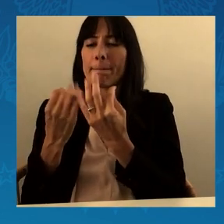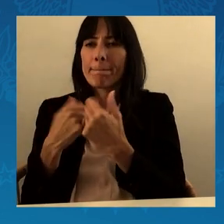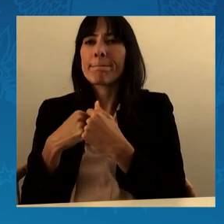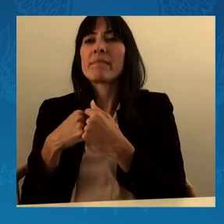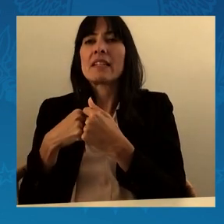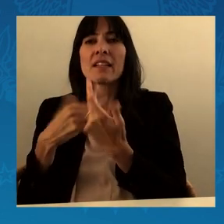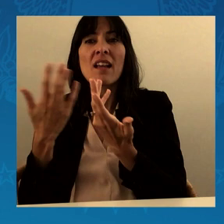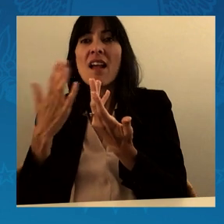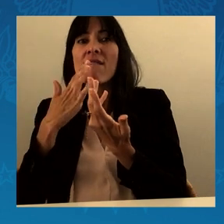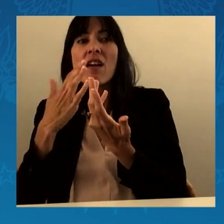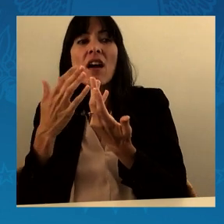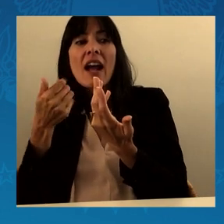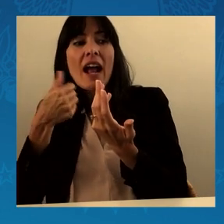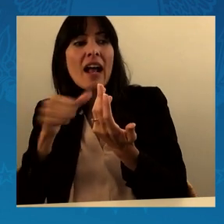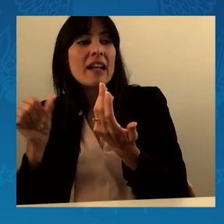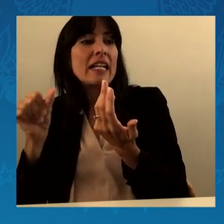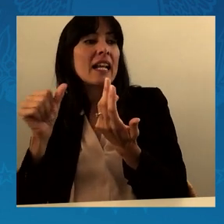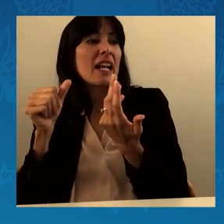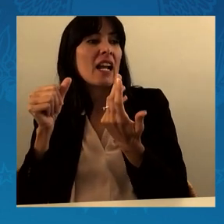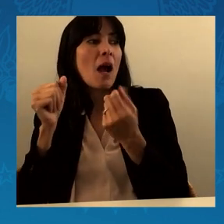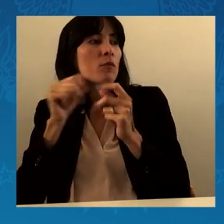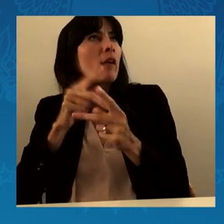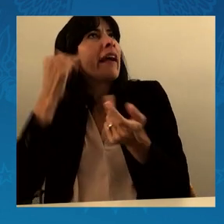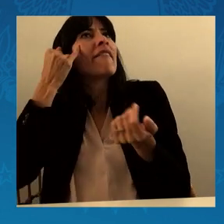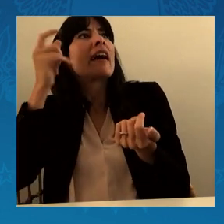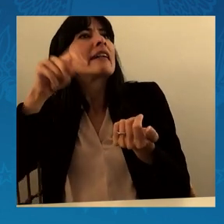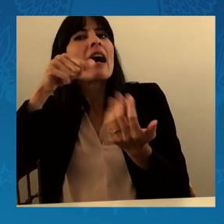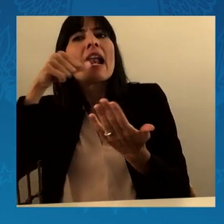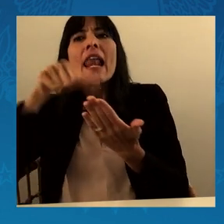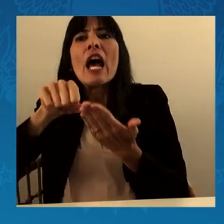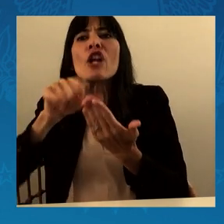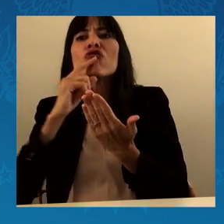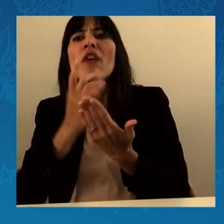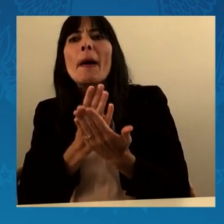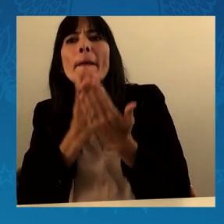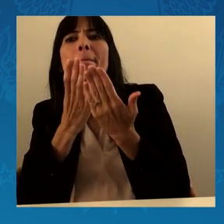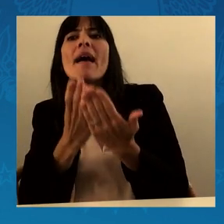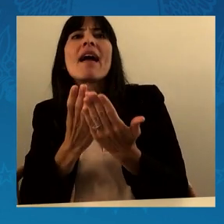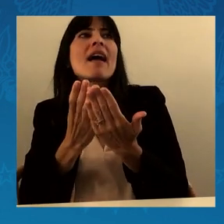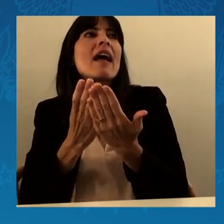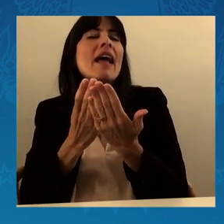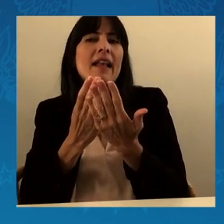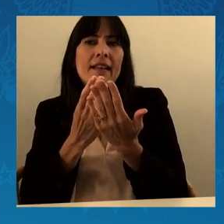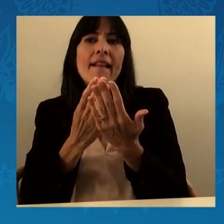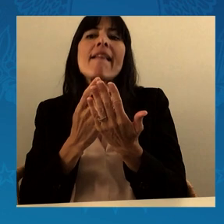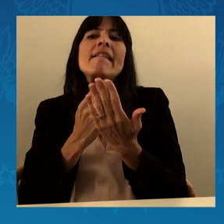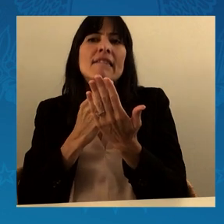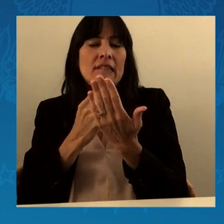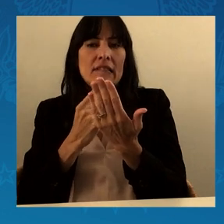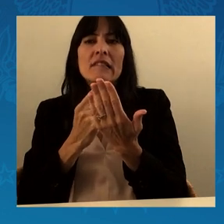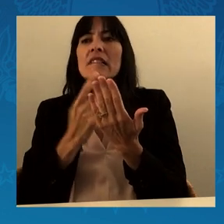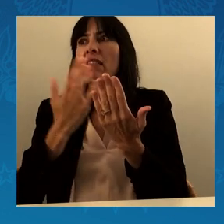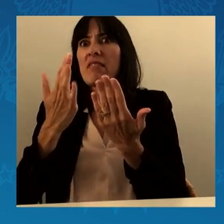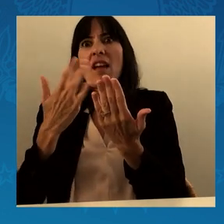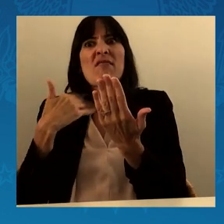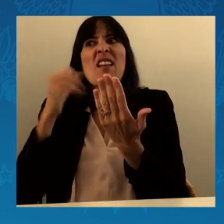if I need a letter of recommendation, if I need another research opportunity or supplies, I have to go to people that I know I can rely on.